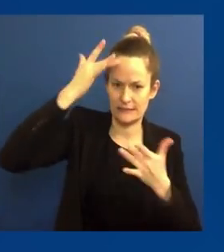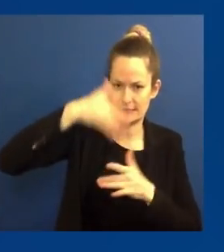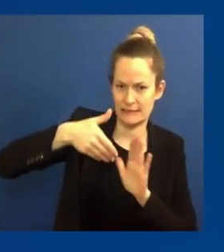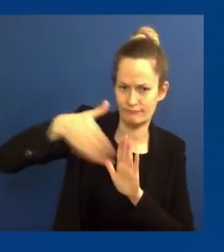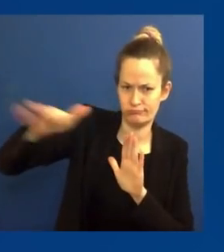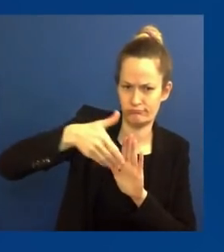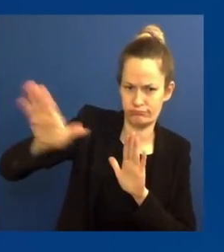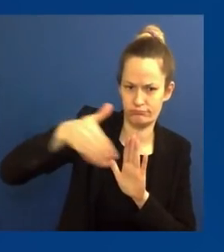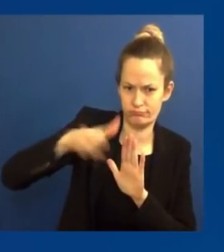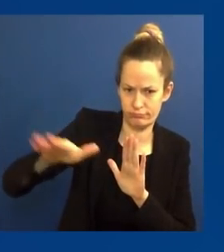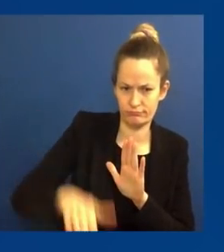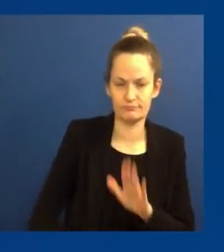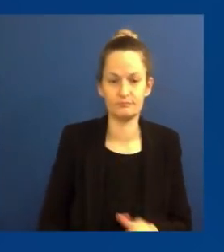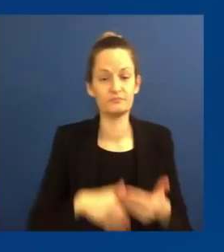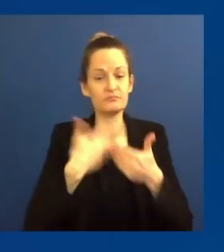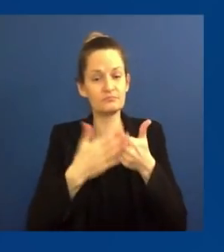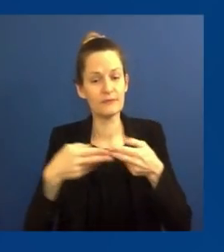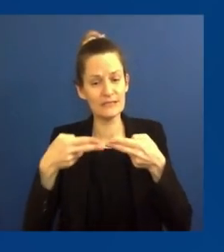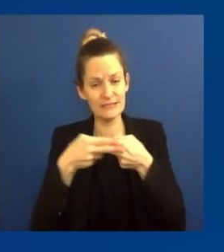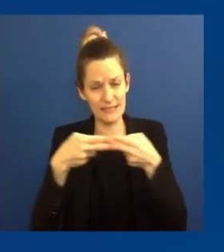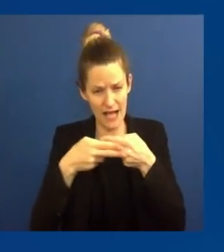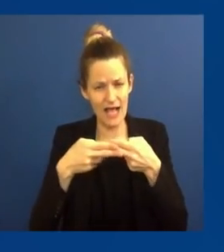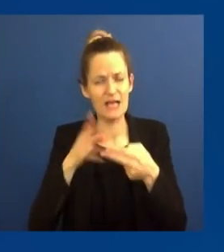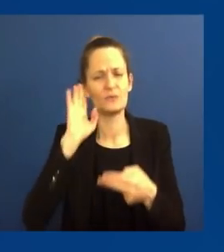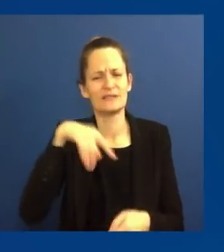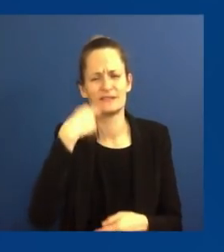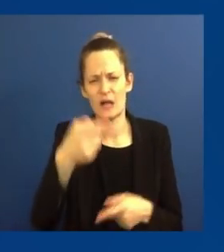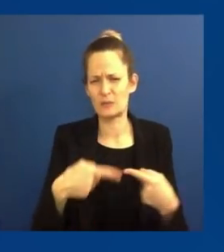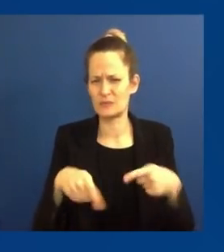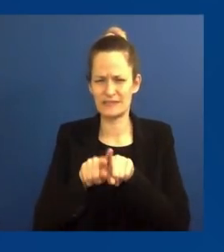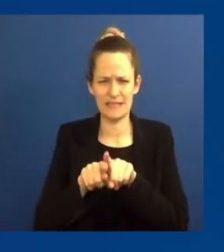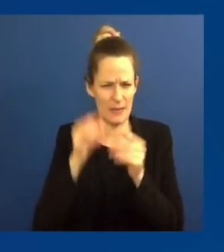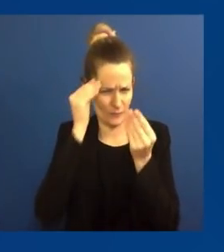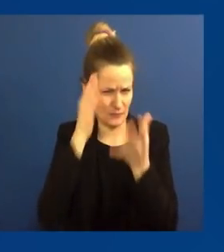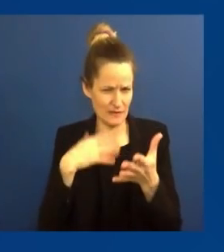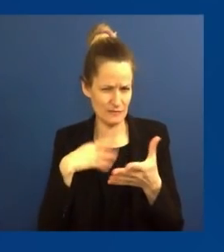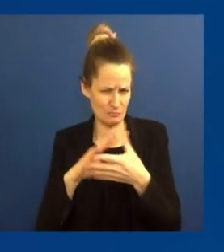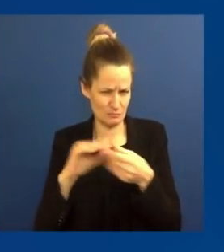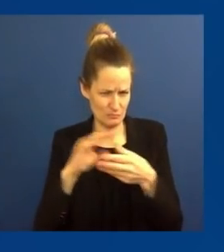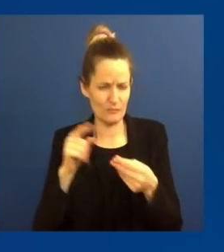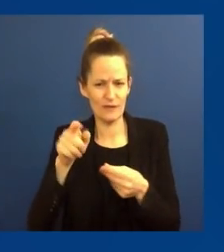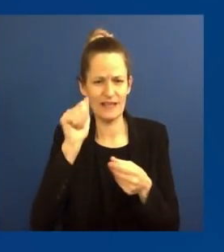Because if you look at either the left or the right, when you go from one variant to another,